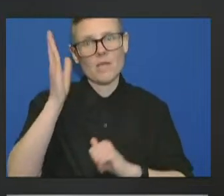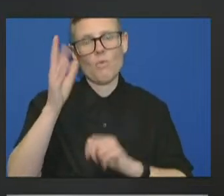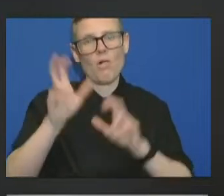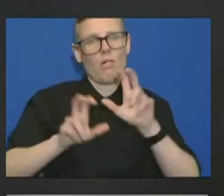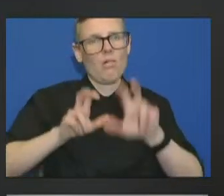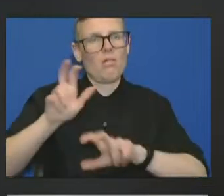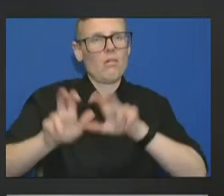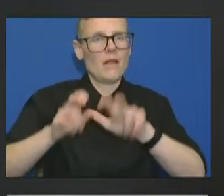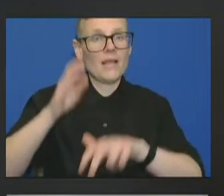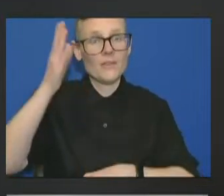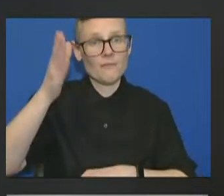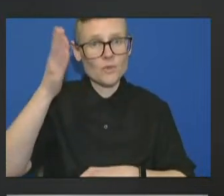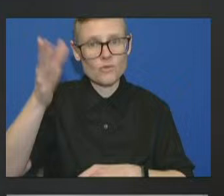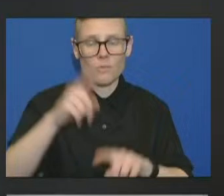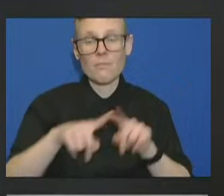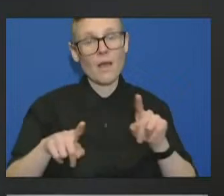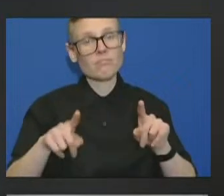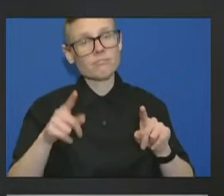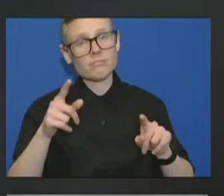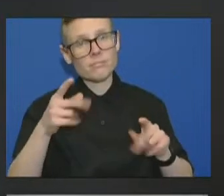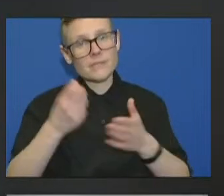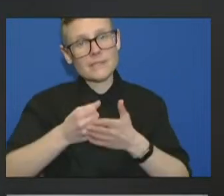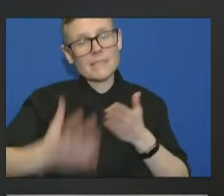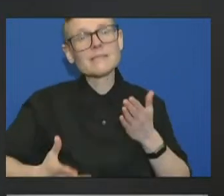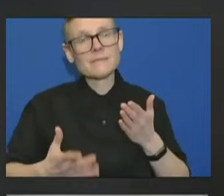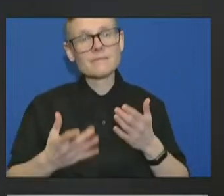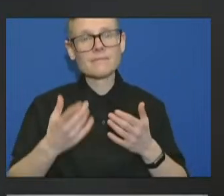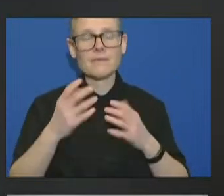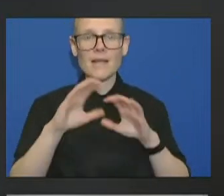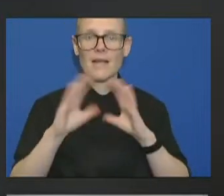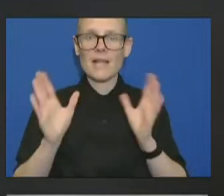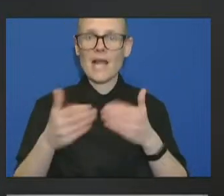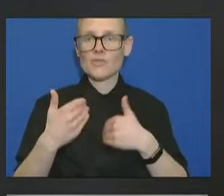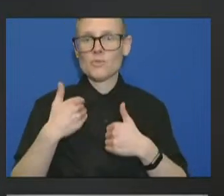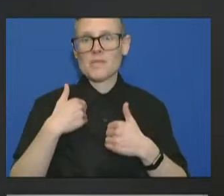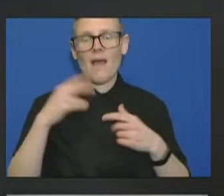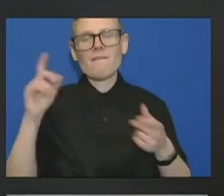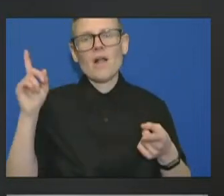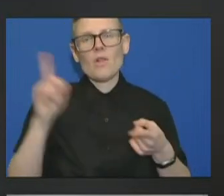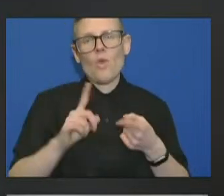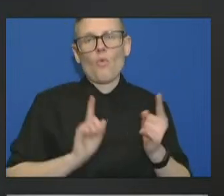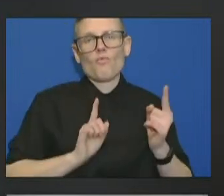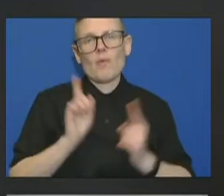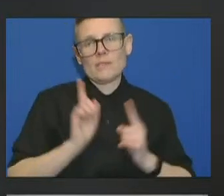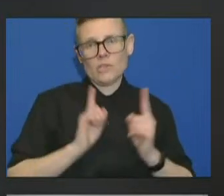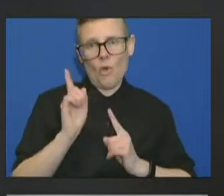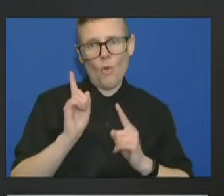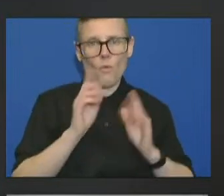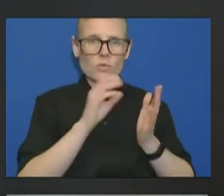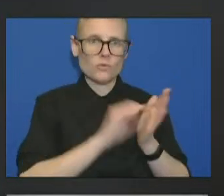the blueprint mission. And it hopefully will pay dividends for generations. But it is